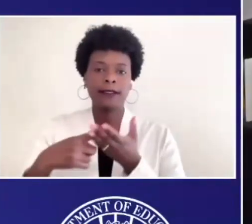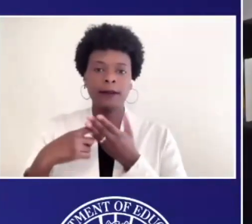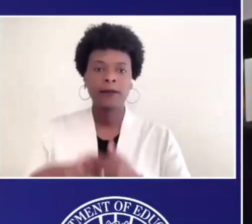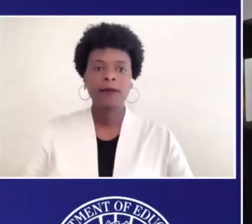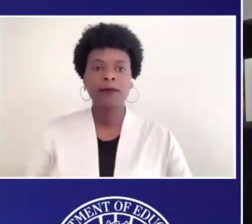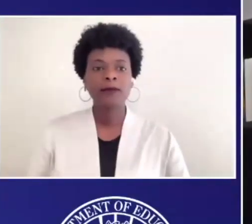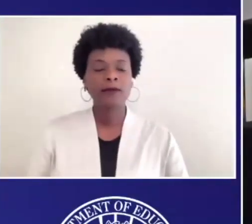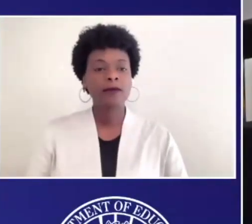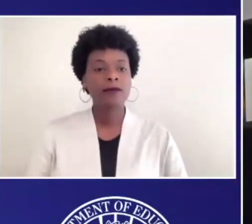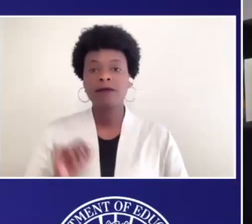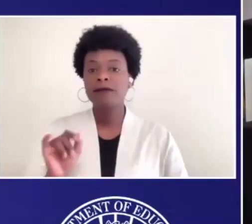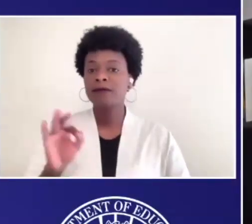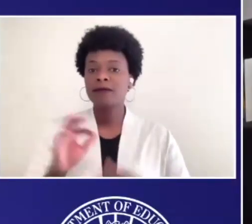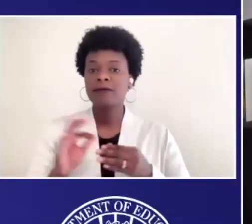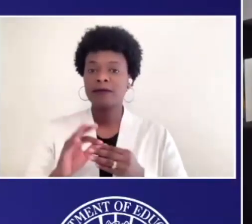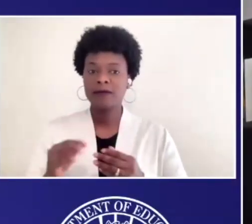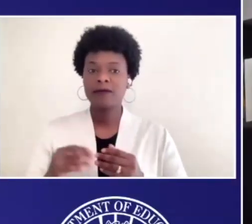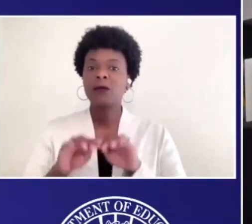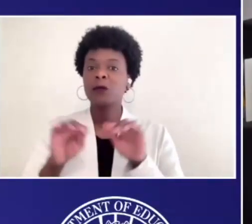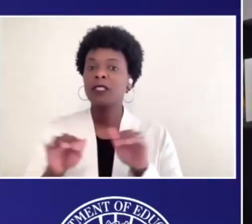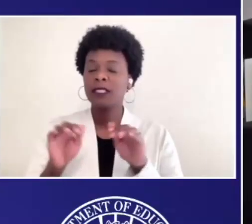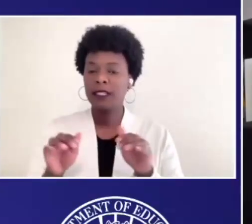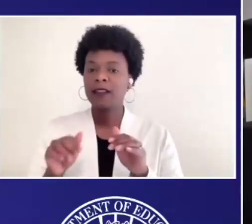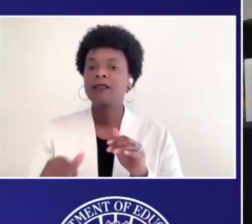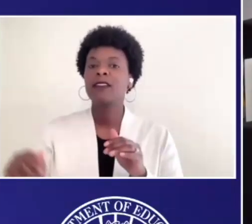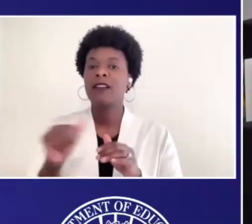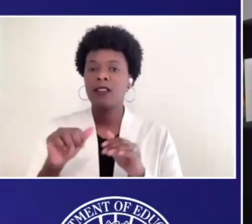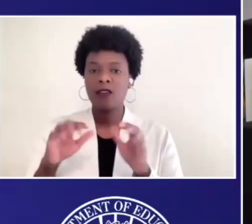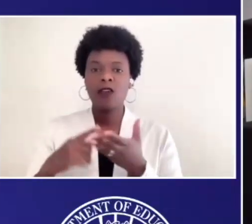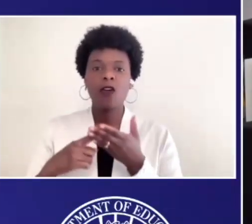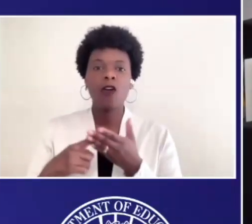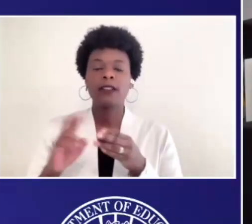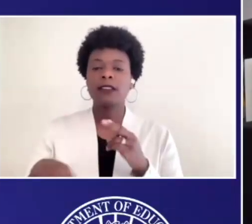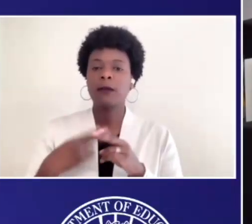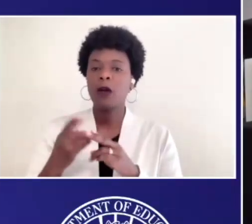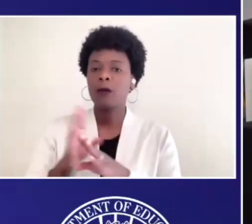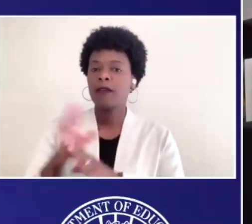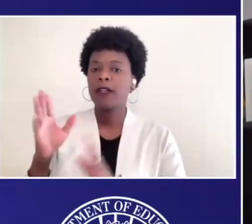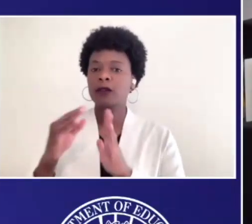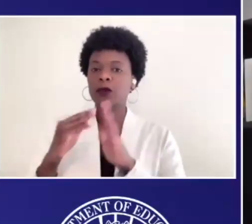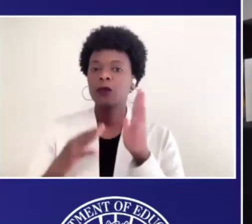So we did yet another caucus on professional student with the institutional